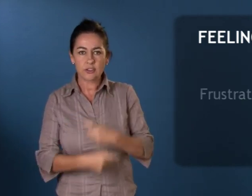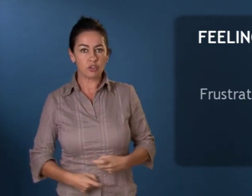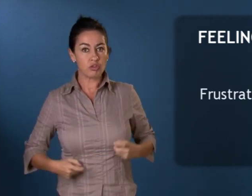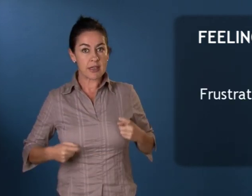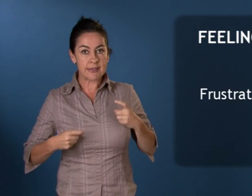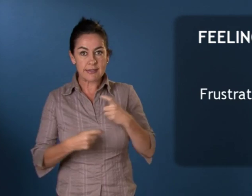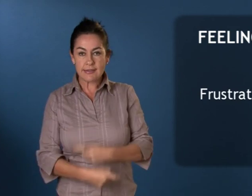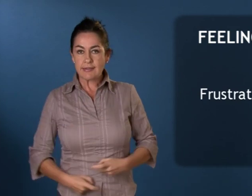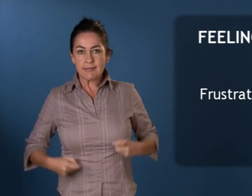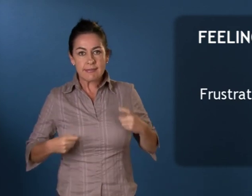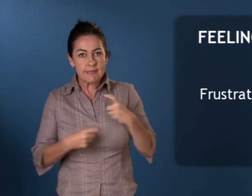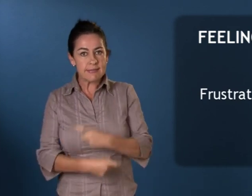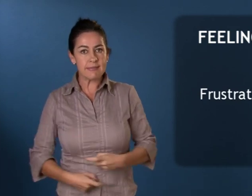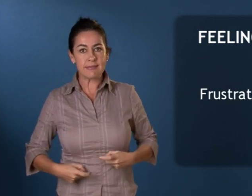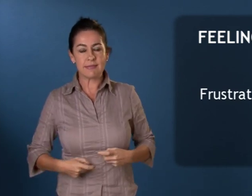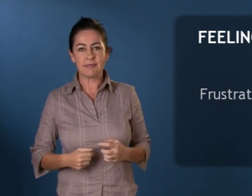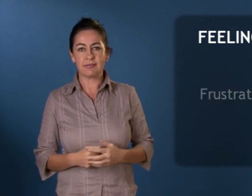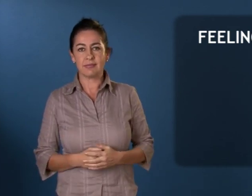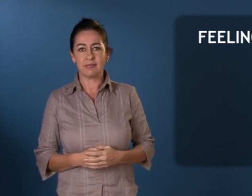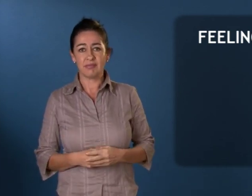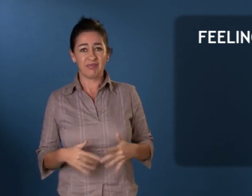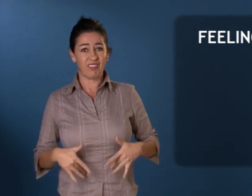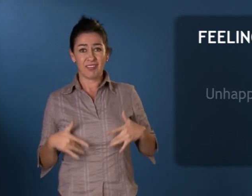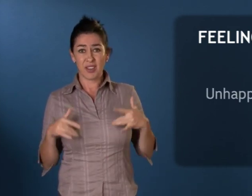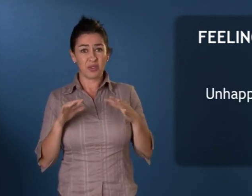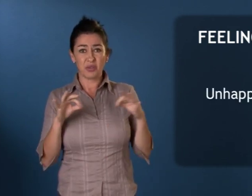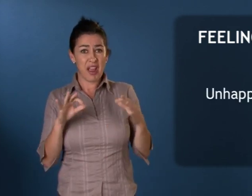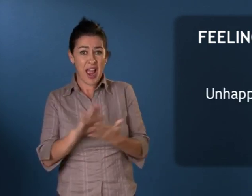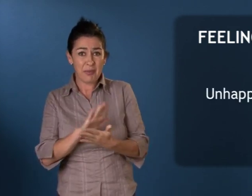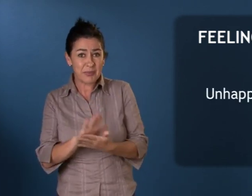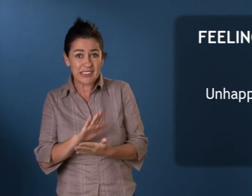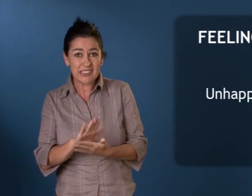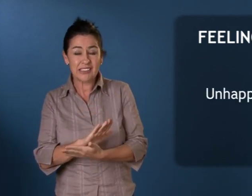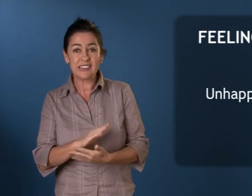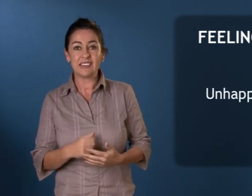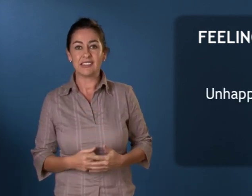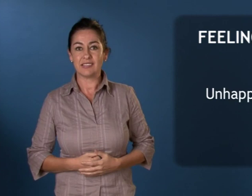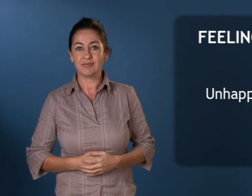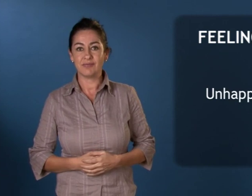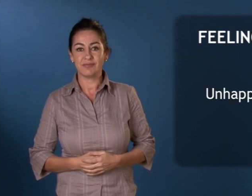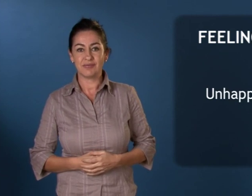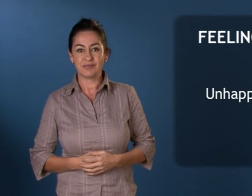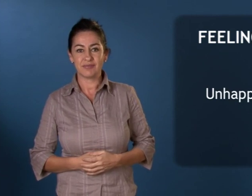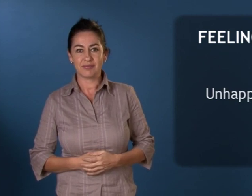have feelings of frustration, or you may just feel unhappy. You could feel indecisive.